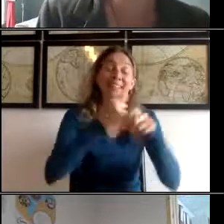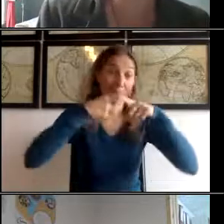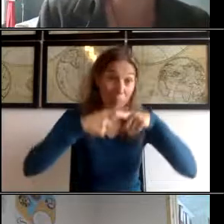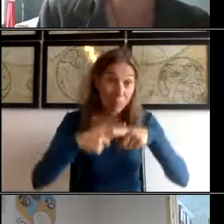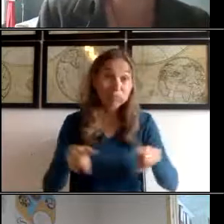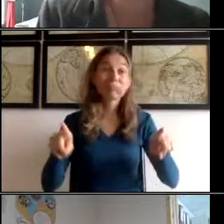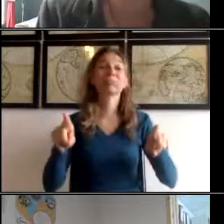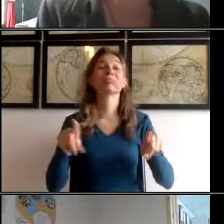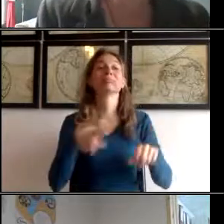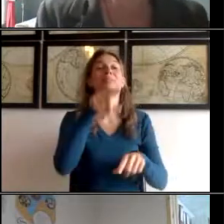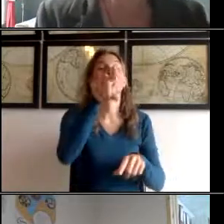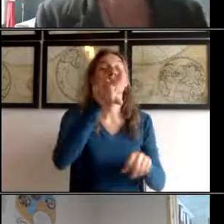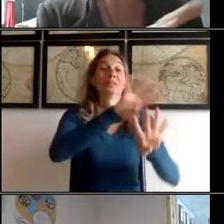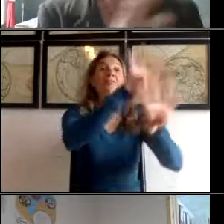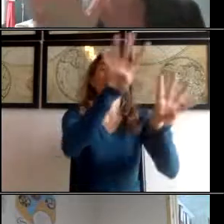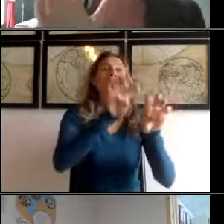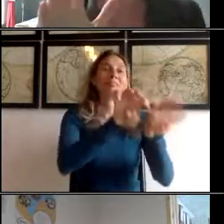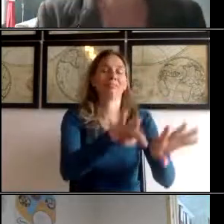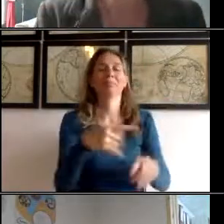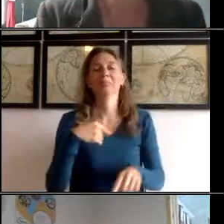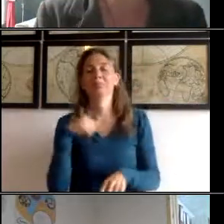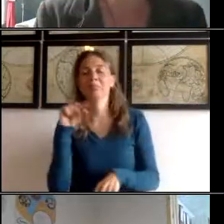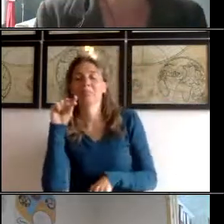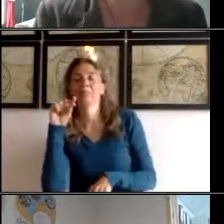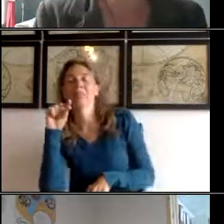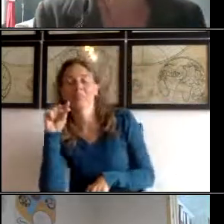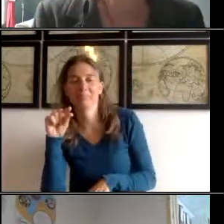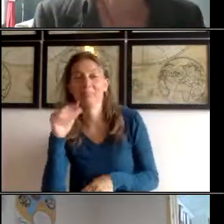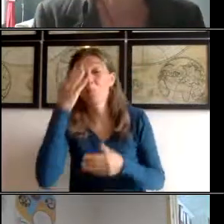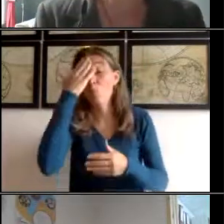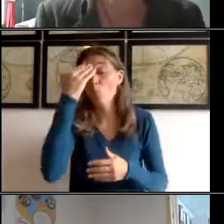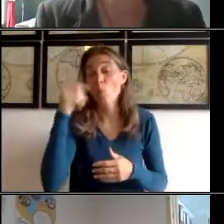which creates uncertainty due to the evolution of the pandemic.